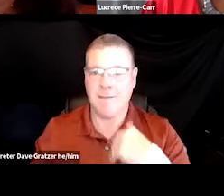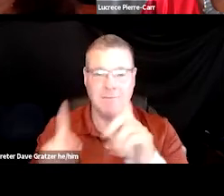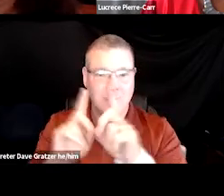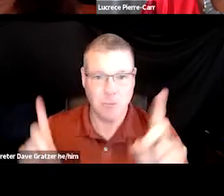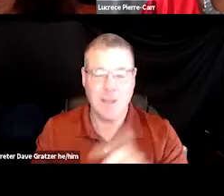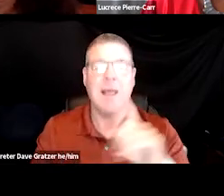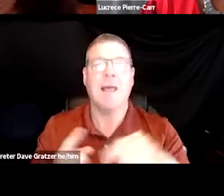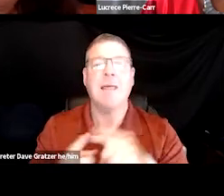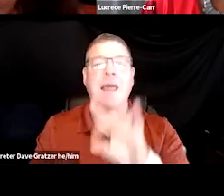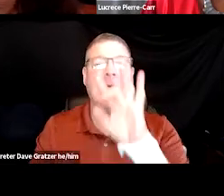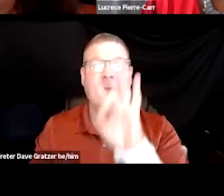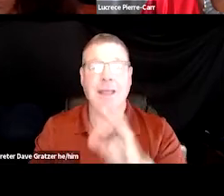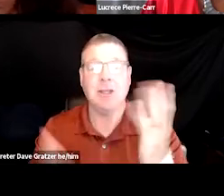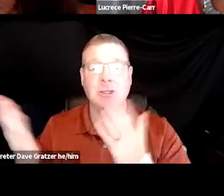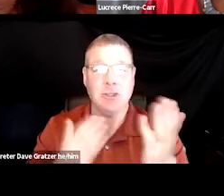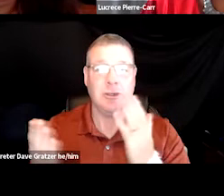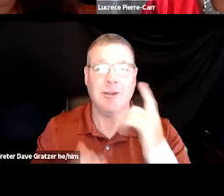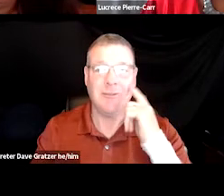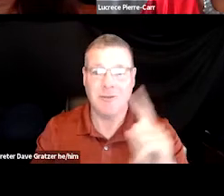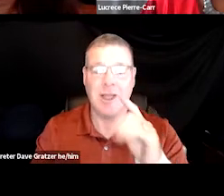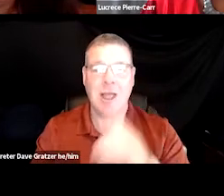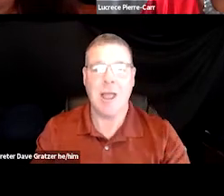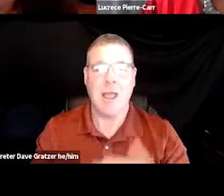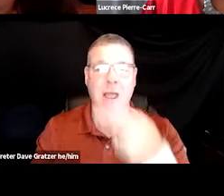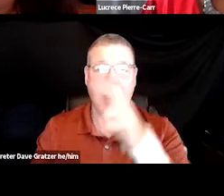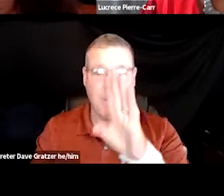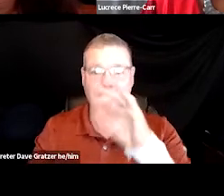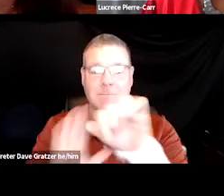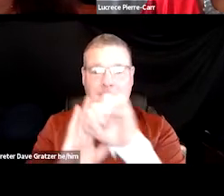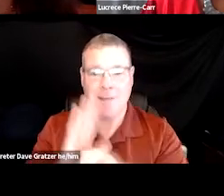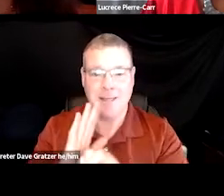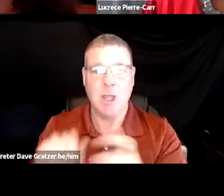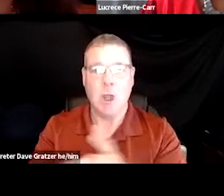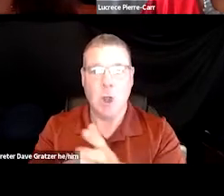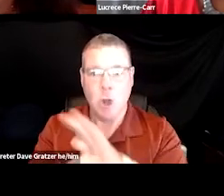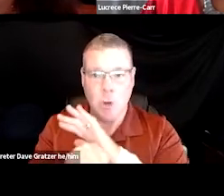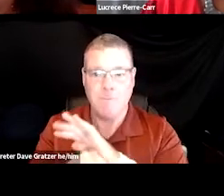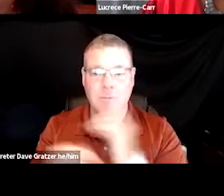And then we also serve as the hub for our state COVID emotional support line.